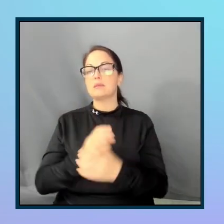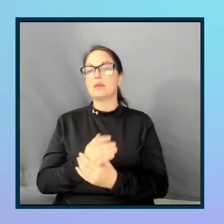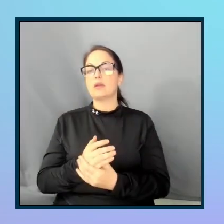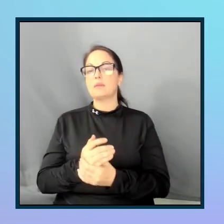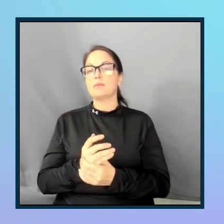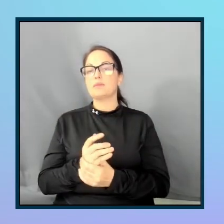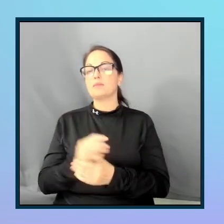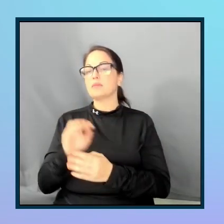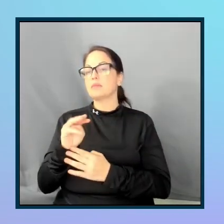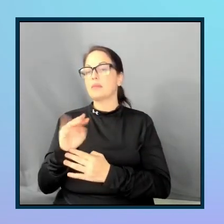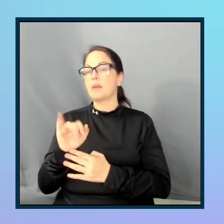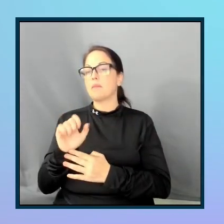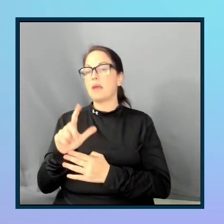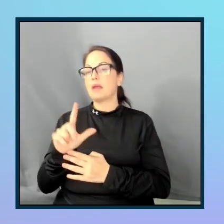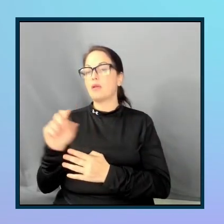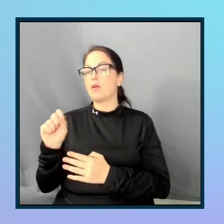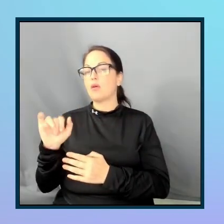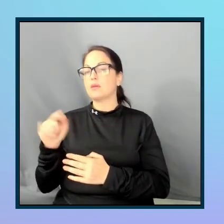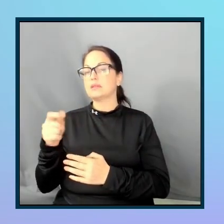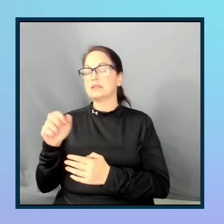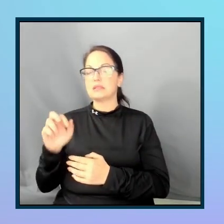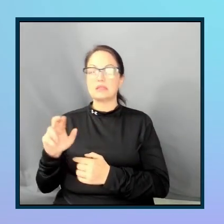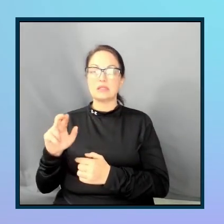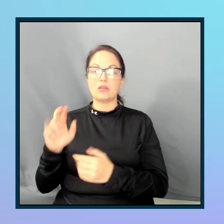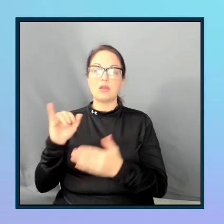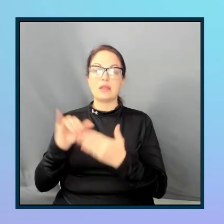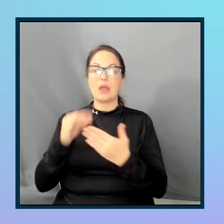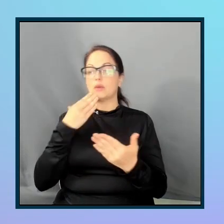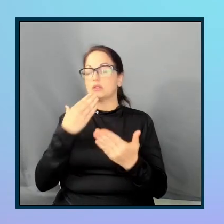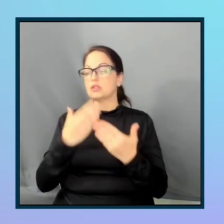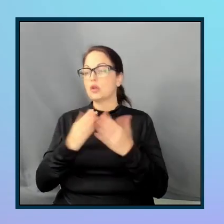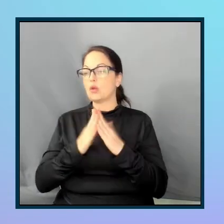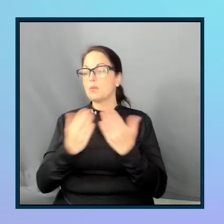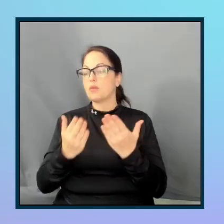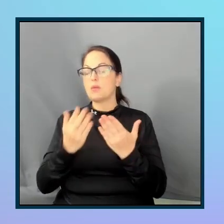And for me, it was a really great book, because it talked about anytime